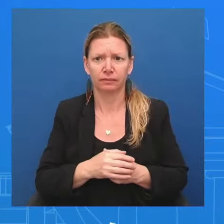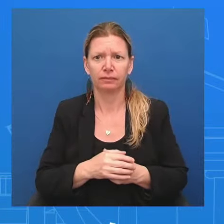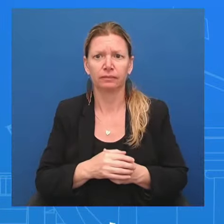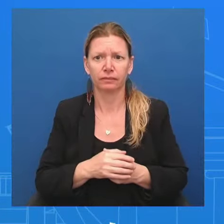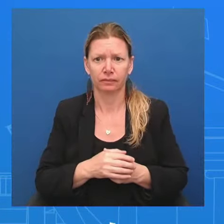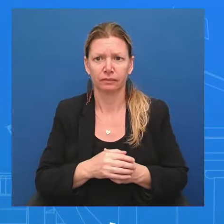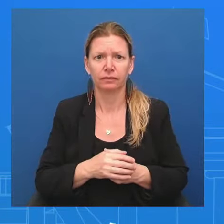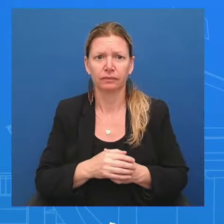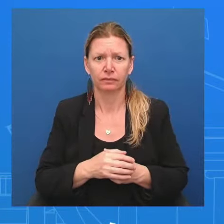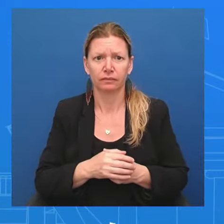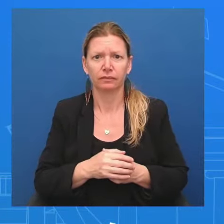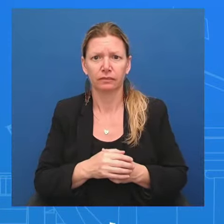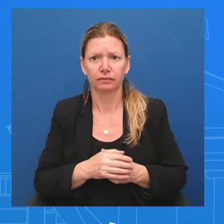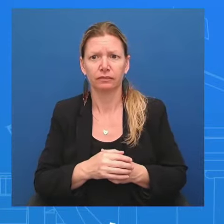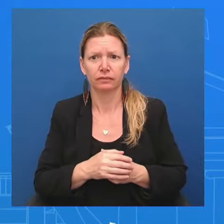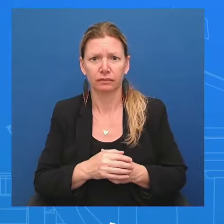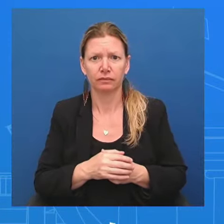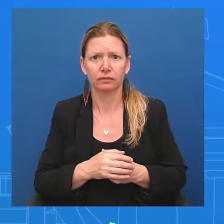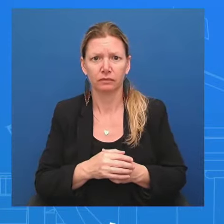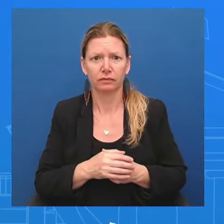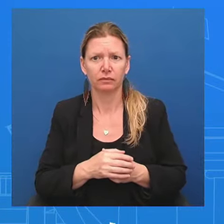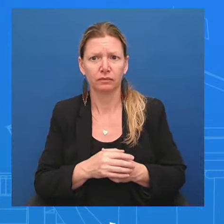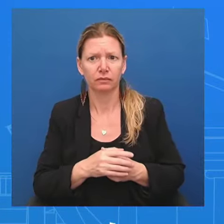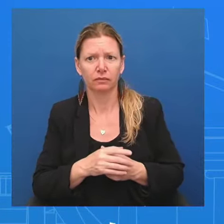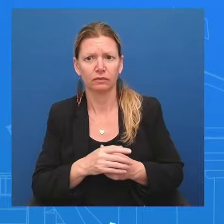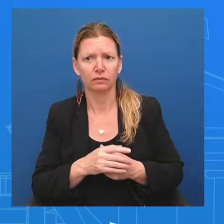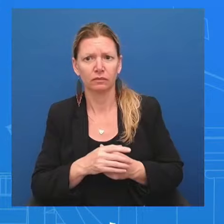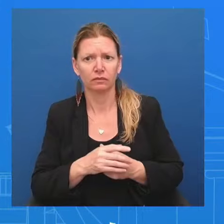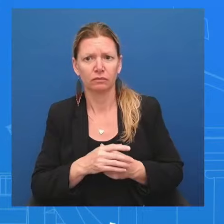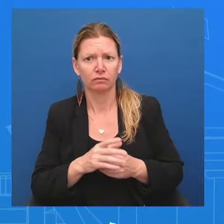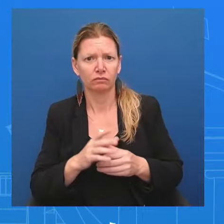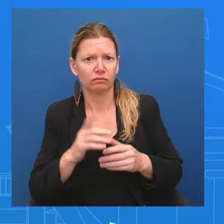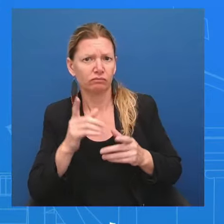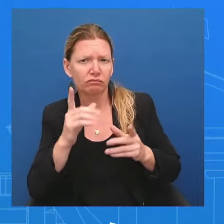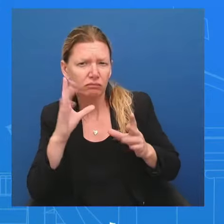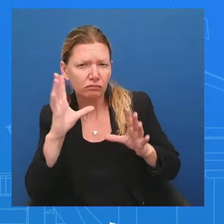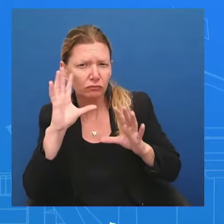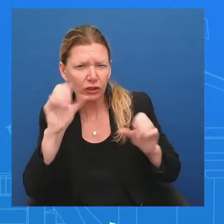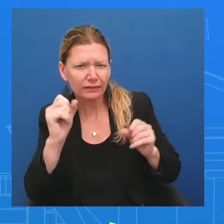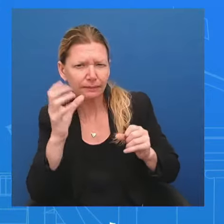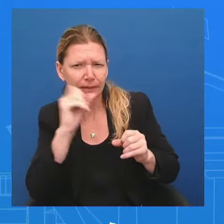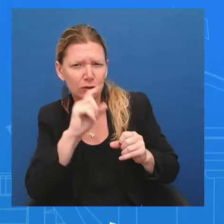Ms. Jean-Pierre: I don't have anything to share with you today on anything specific, but we've had active participation.